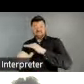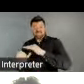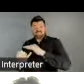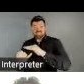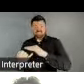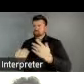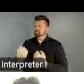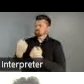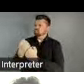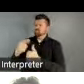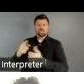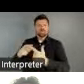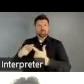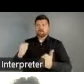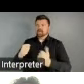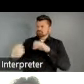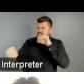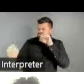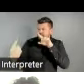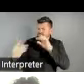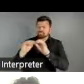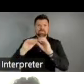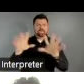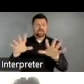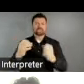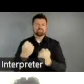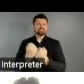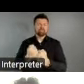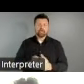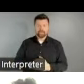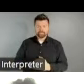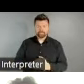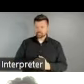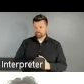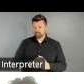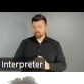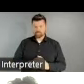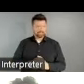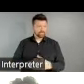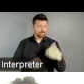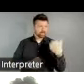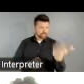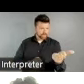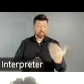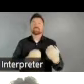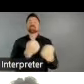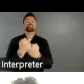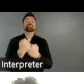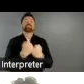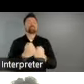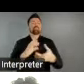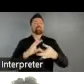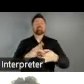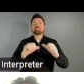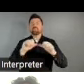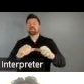understanding and more. We've fostered engagement with longtime champions of the arts in Congress